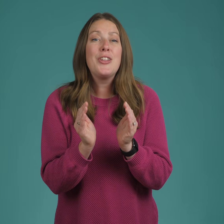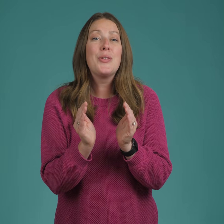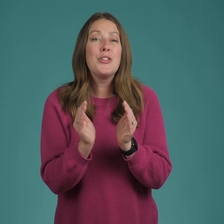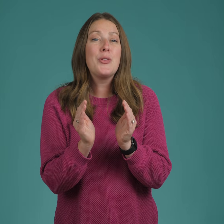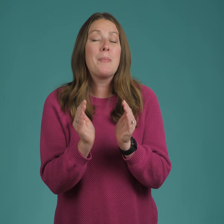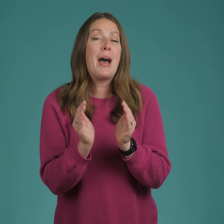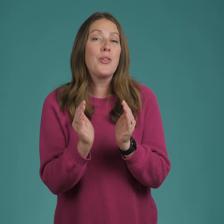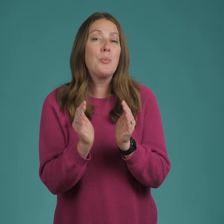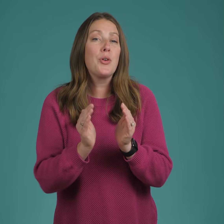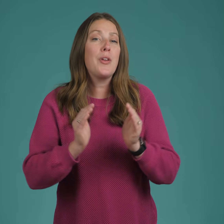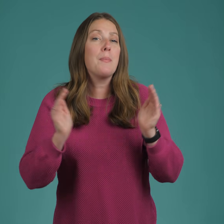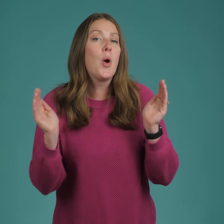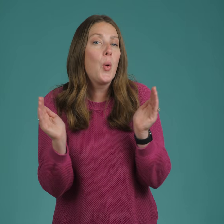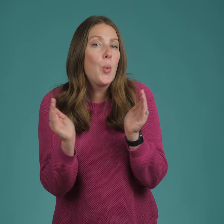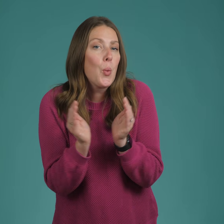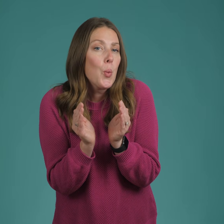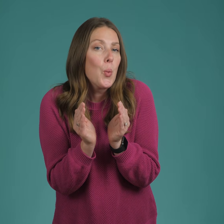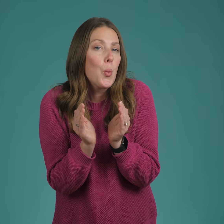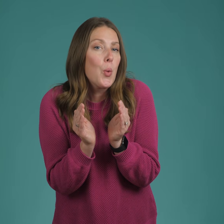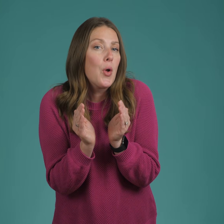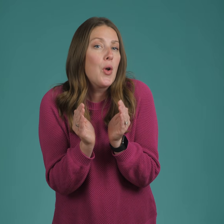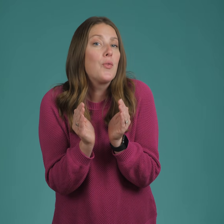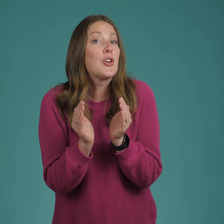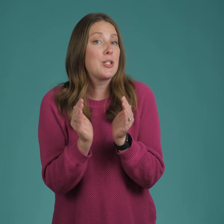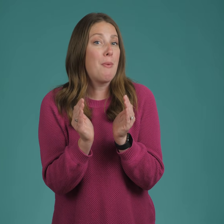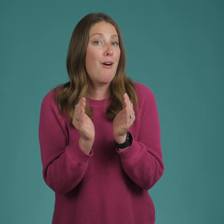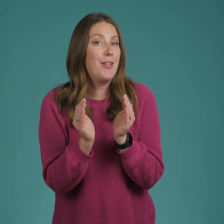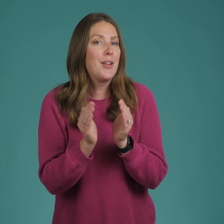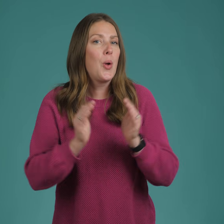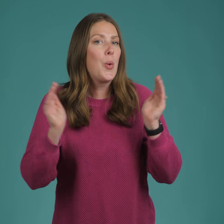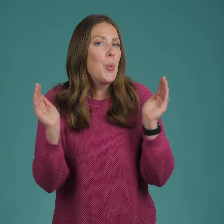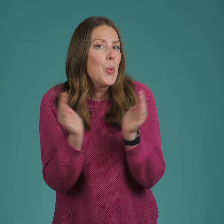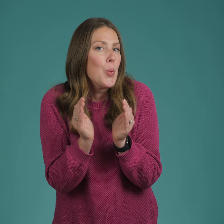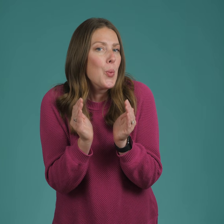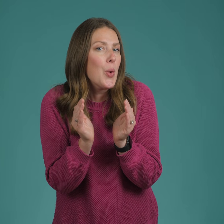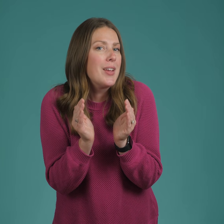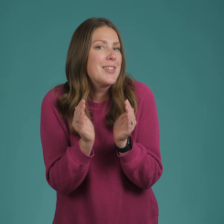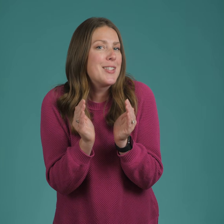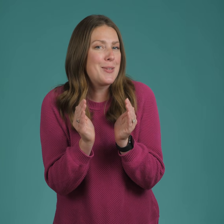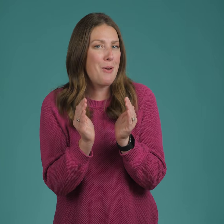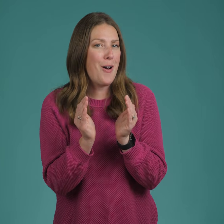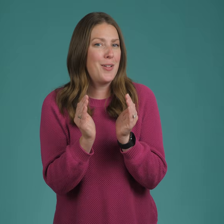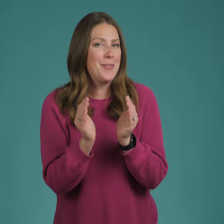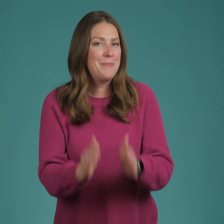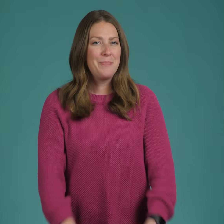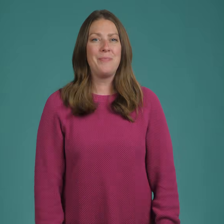you can do the mouth morpheme for small. Small